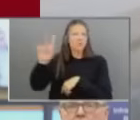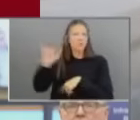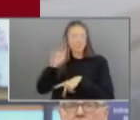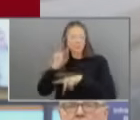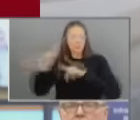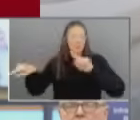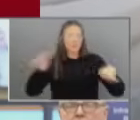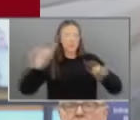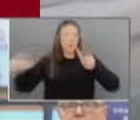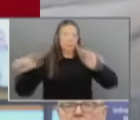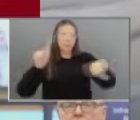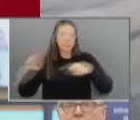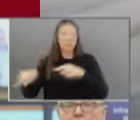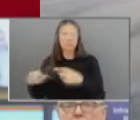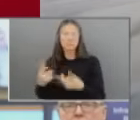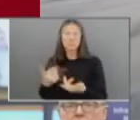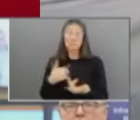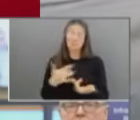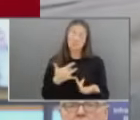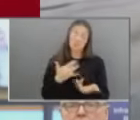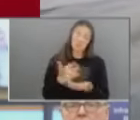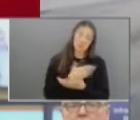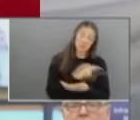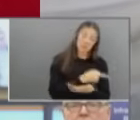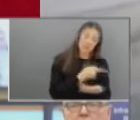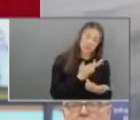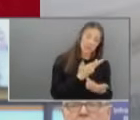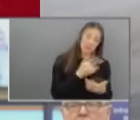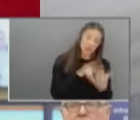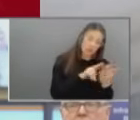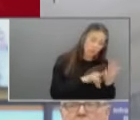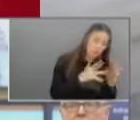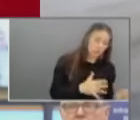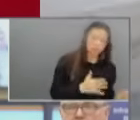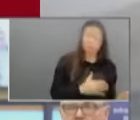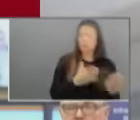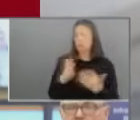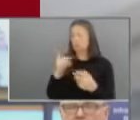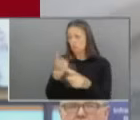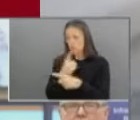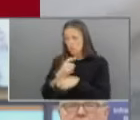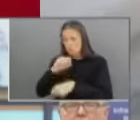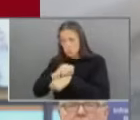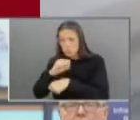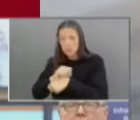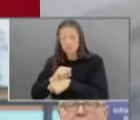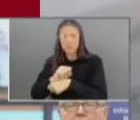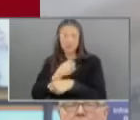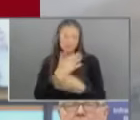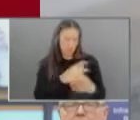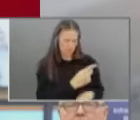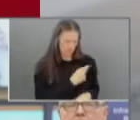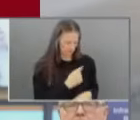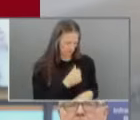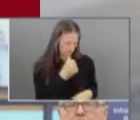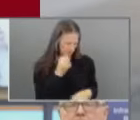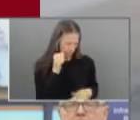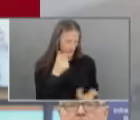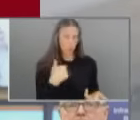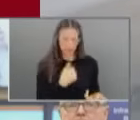ELECTRIC COOPERATIVES HAVE HAVE CREWS BEING DEPLOYED ALL OVER KENTUCKY. WE THINK IN BETWEEN THE CONTRACTORS, THE REGULAR EMPLOYEES.